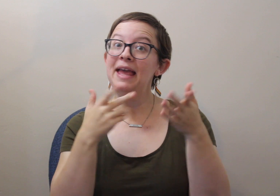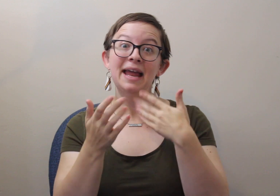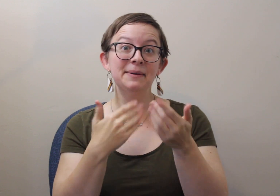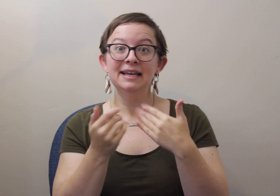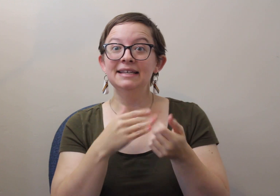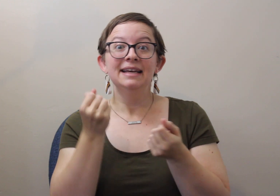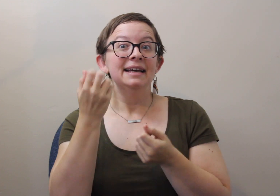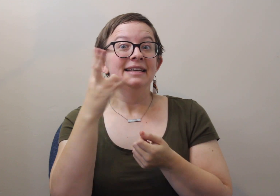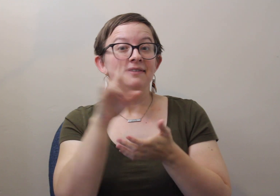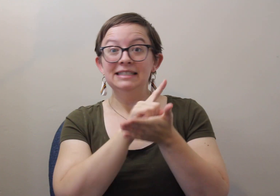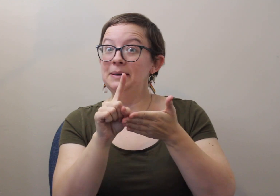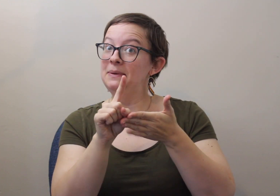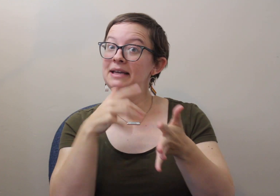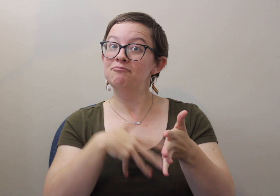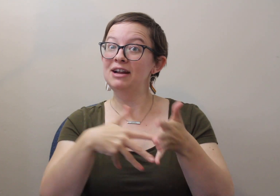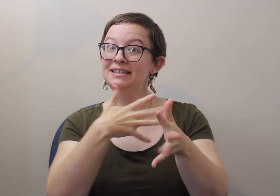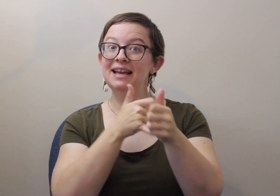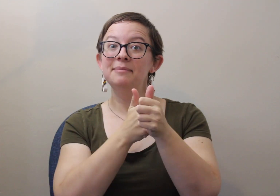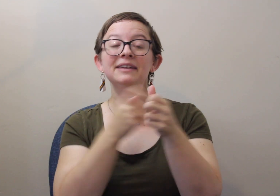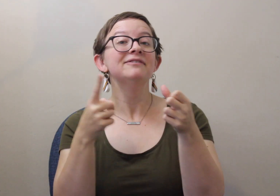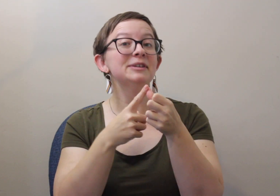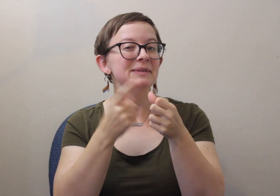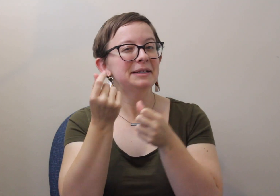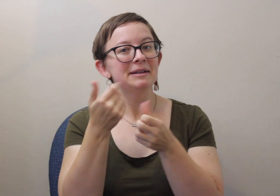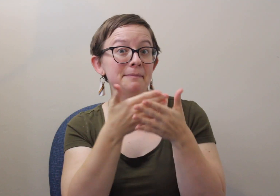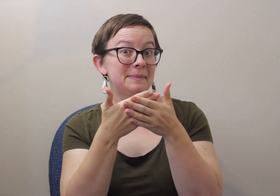So anyway... 17 week pregnancy update.